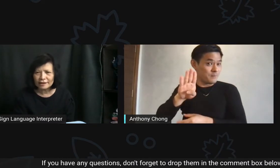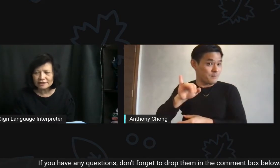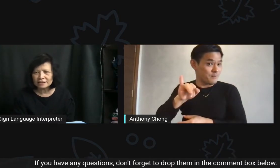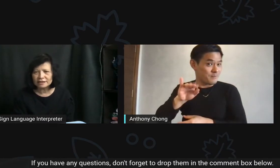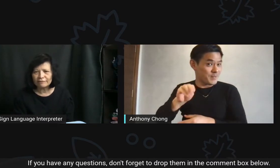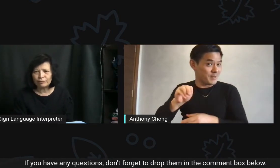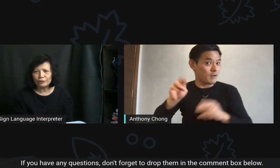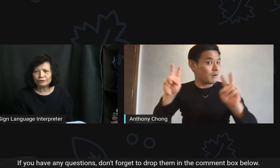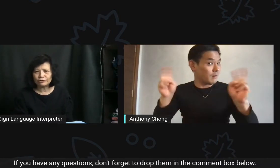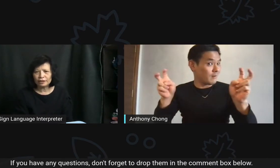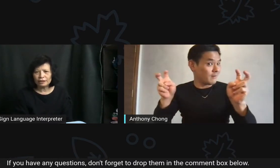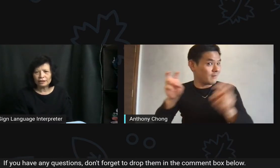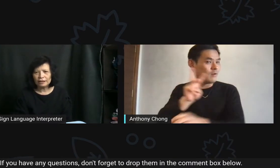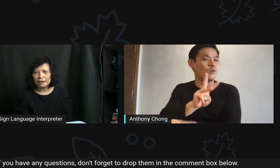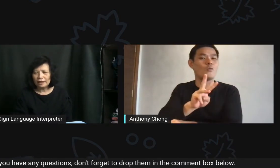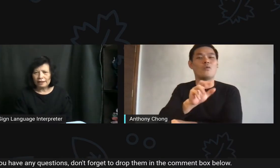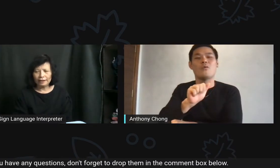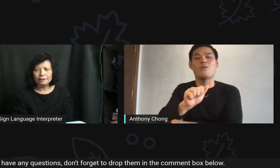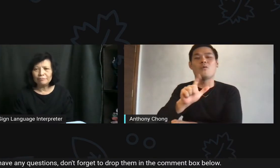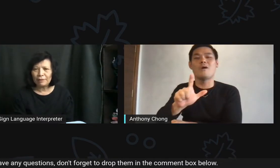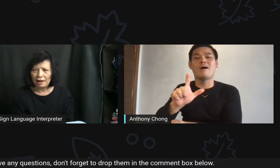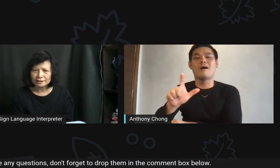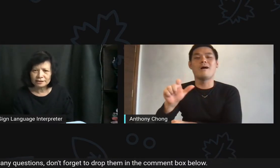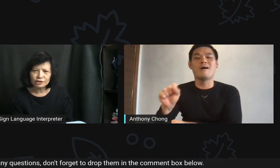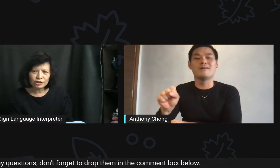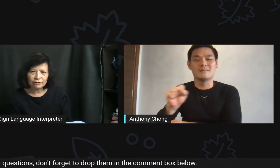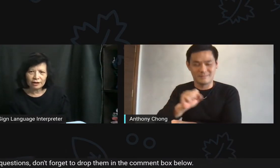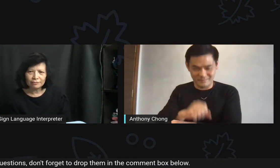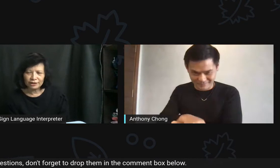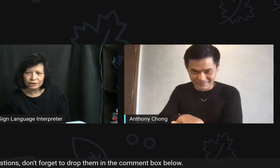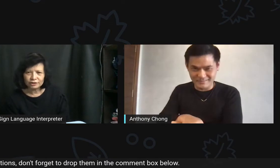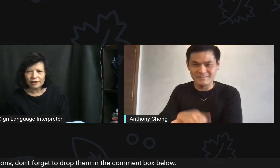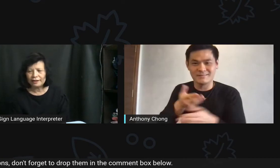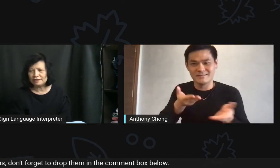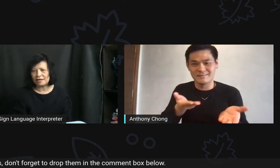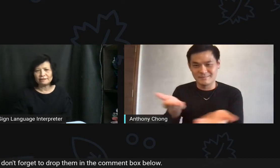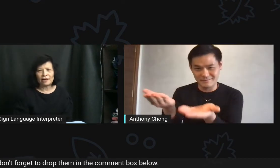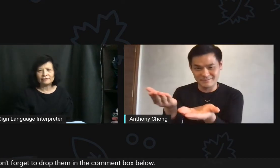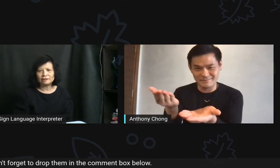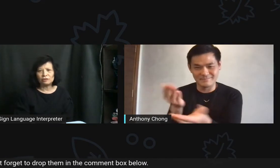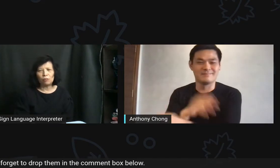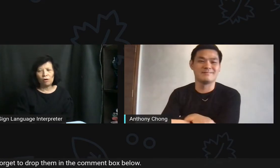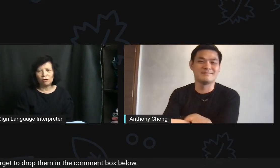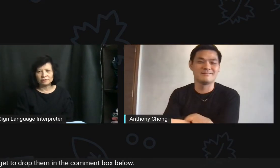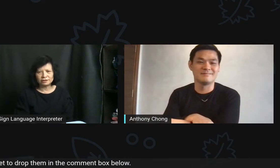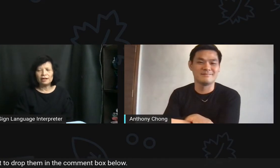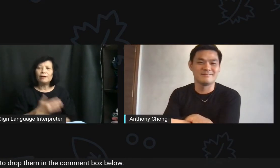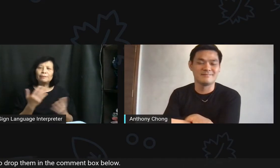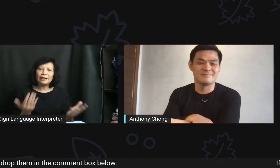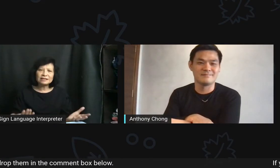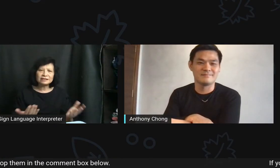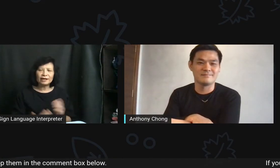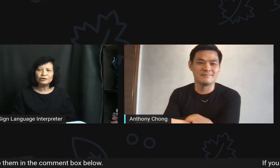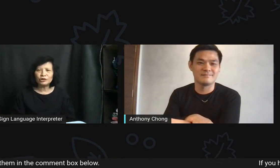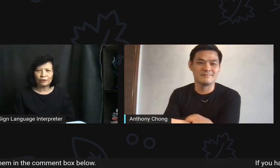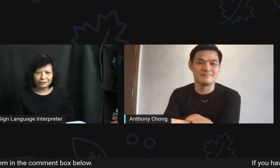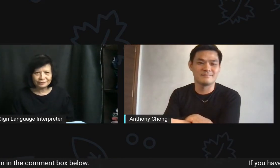the Deaf poetry in Bahasa Isyarat Malaysia (BIM) and it's entitled "Walls". Please enjoy.